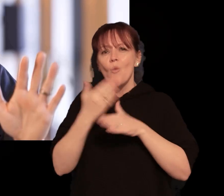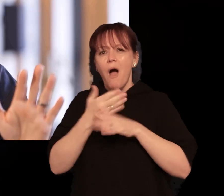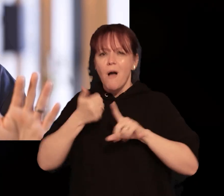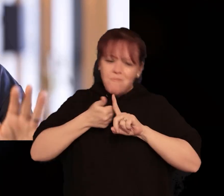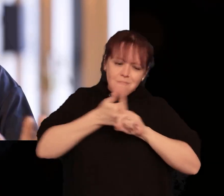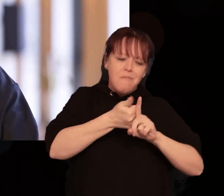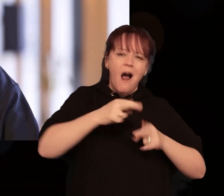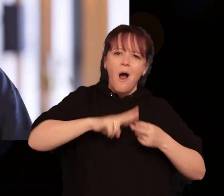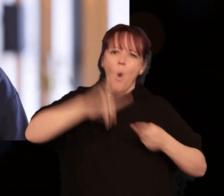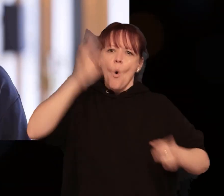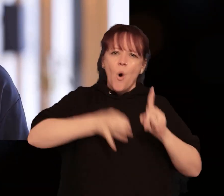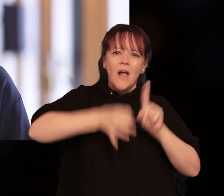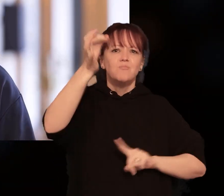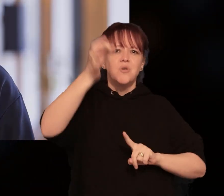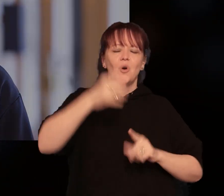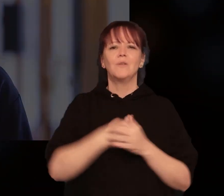Thank you again and back to you, Steve.